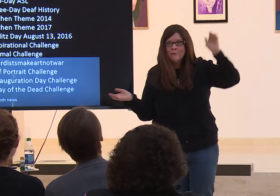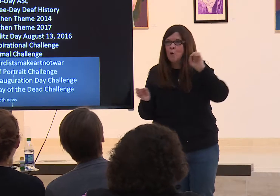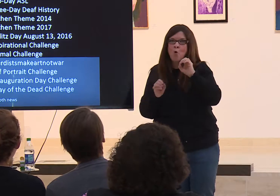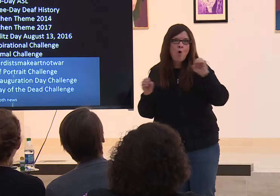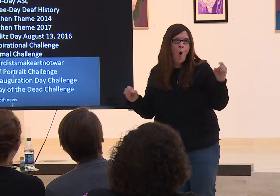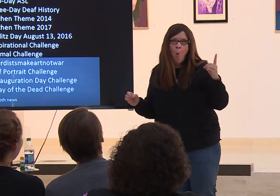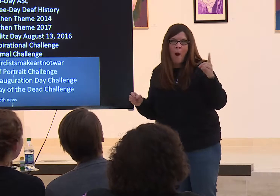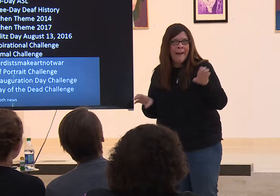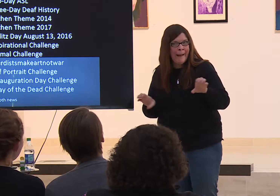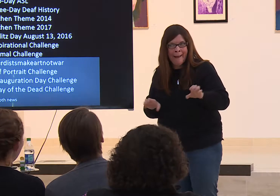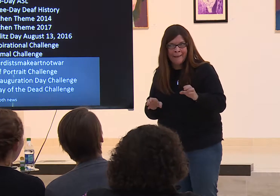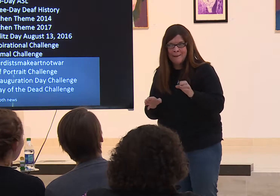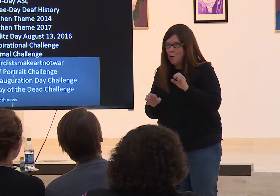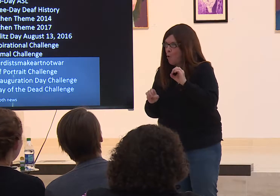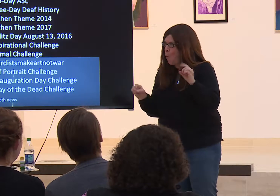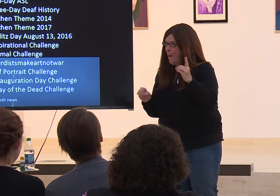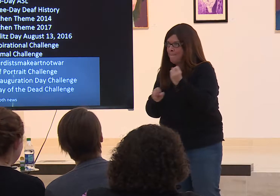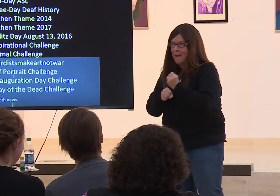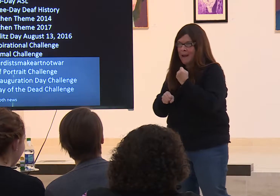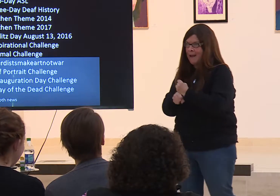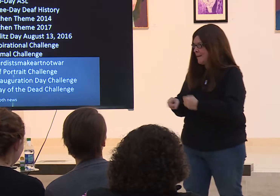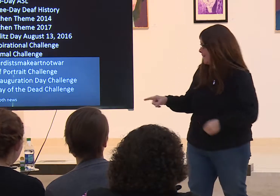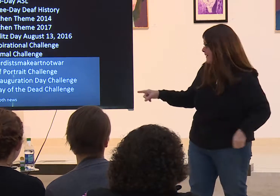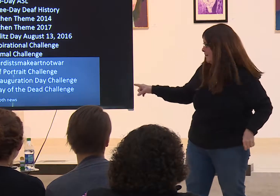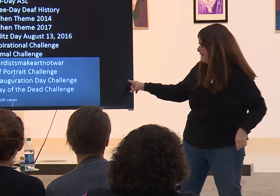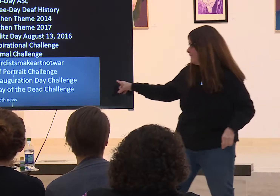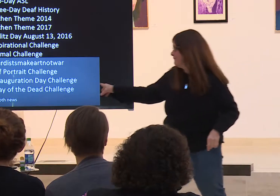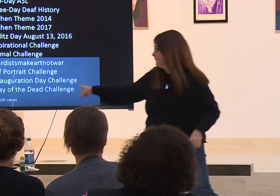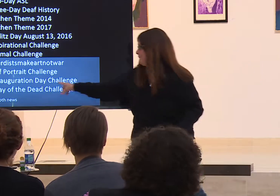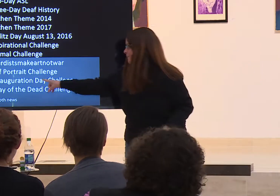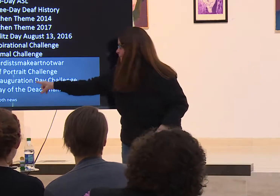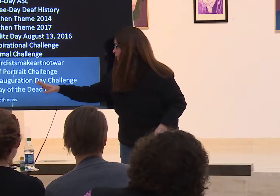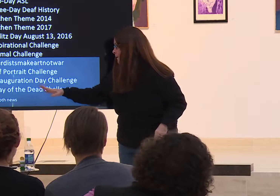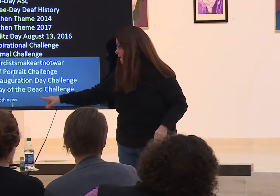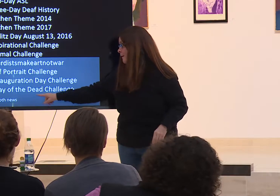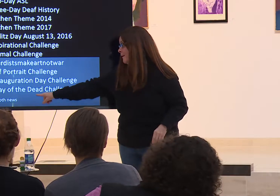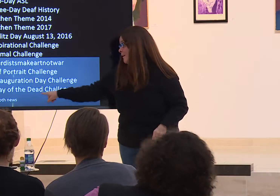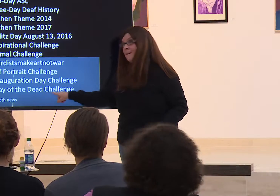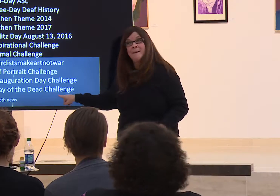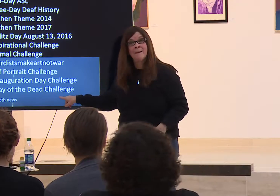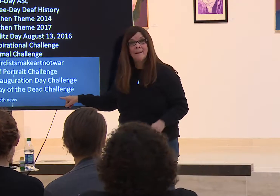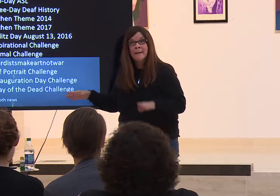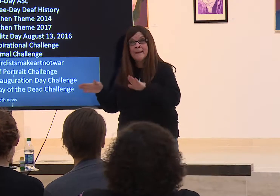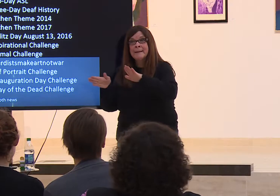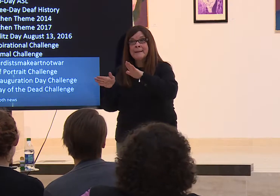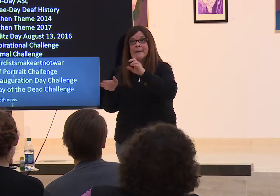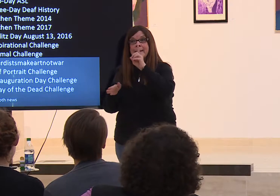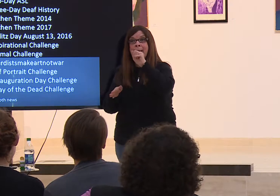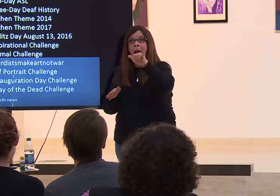and there were crickets. Heh! No one ended up doing this challenge.